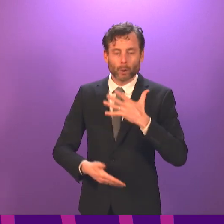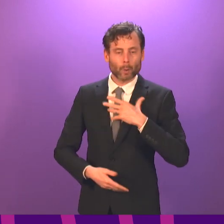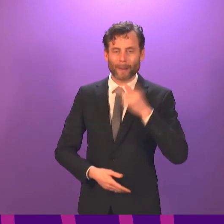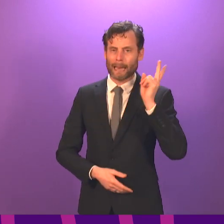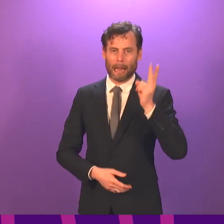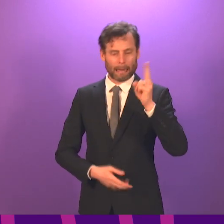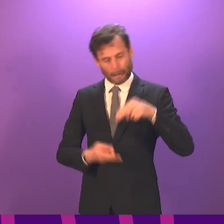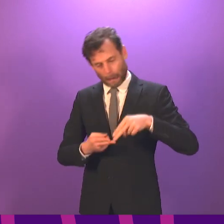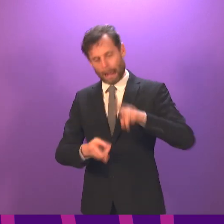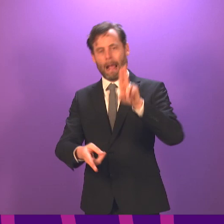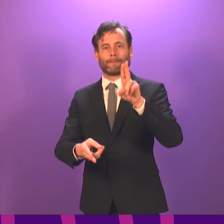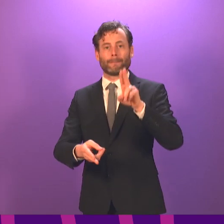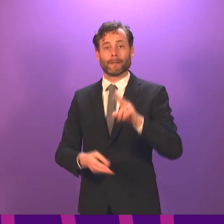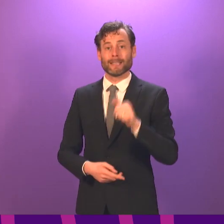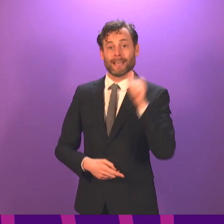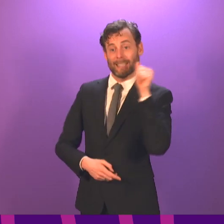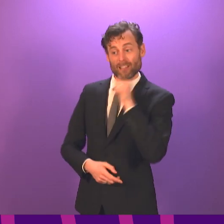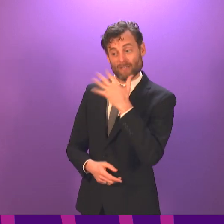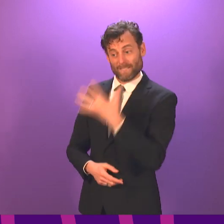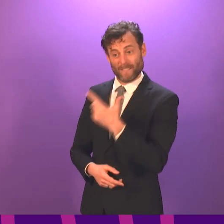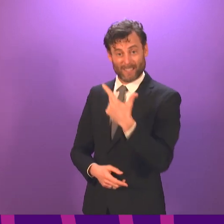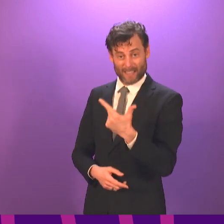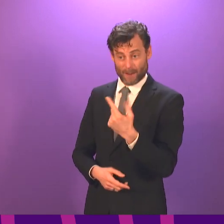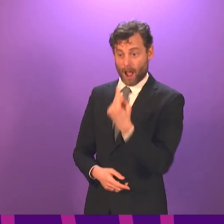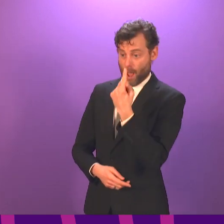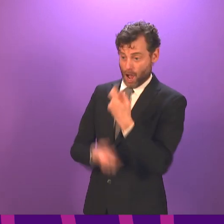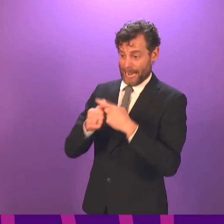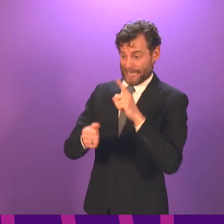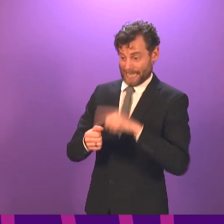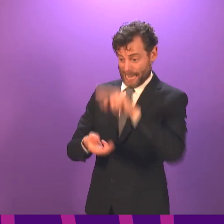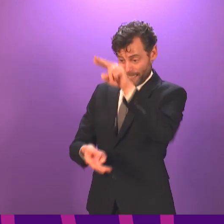new cases a day might be the lowest level for five months, but it is still 13 times